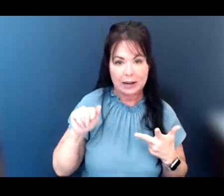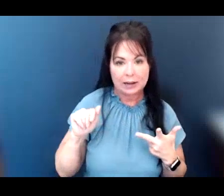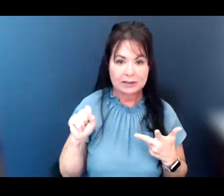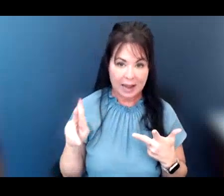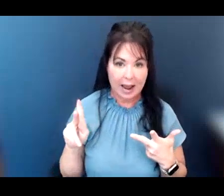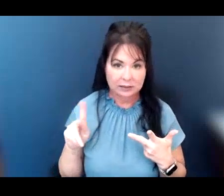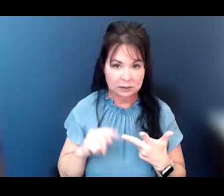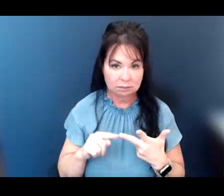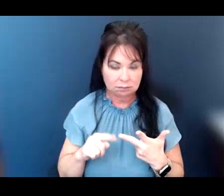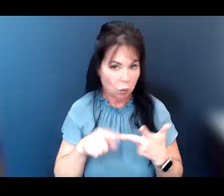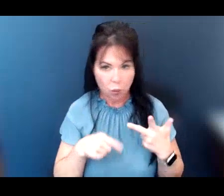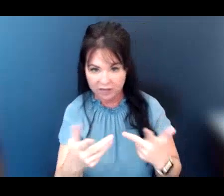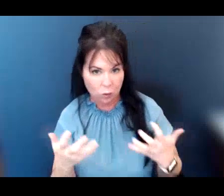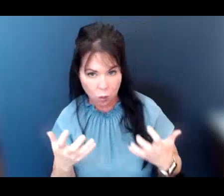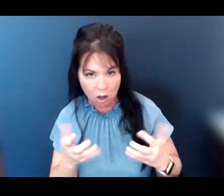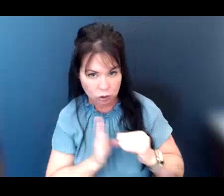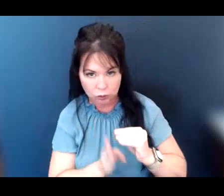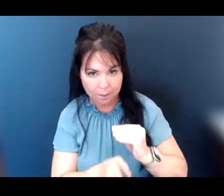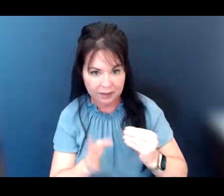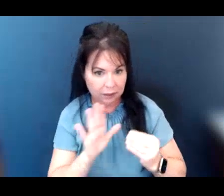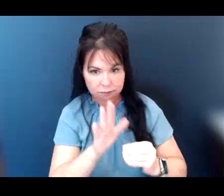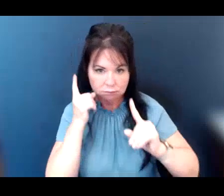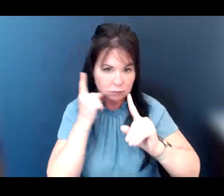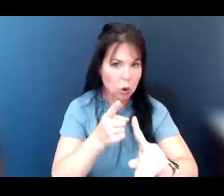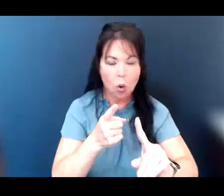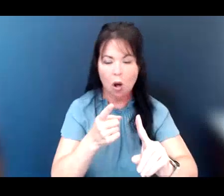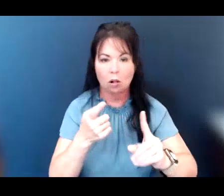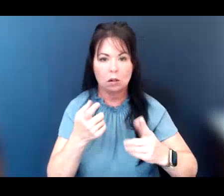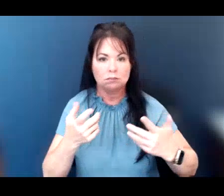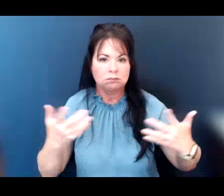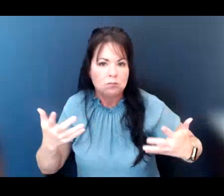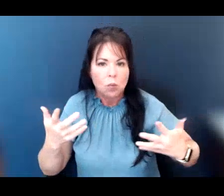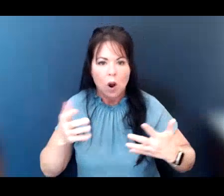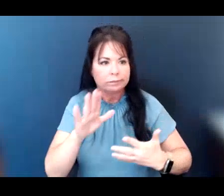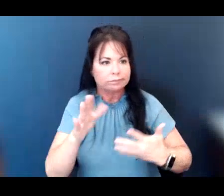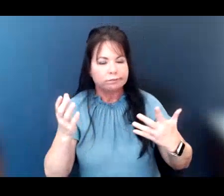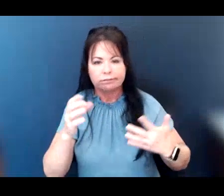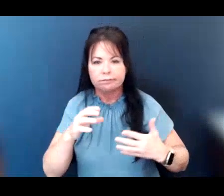So what is the specific goal? What is the outcome that they're trying to produce? Or what is the thing that they're trying to accomplish?